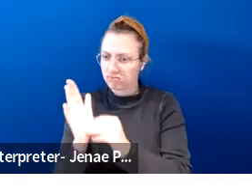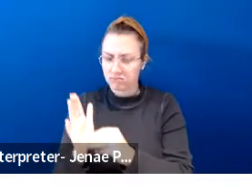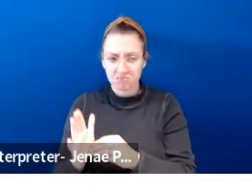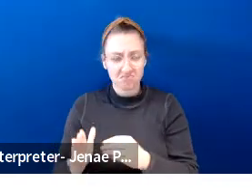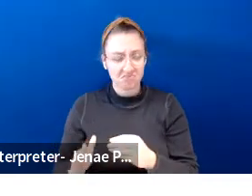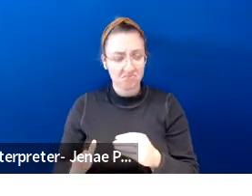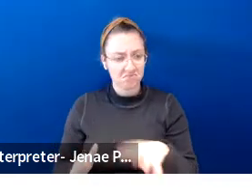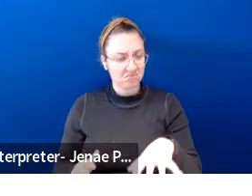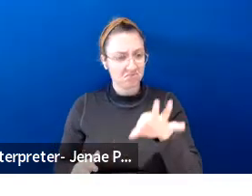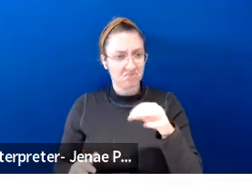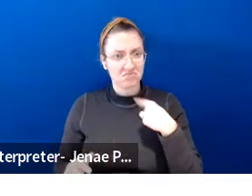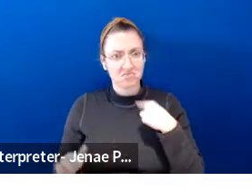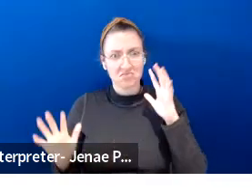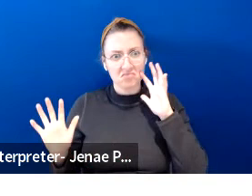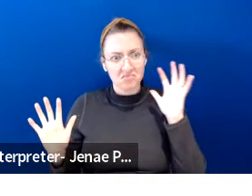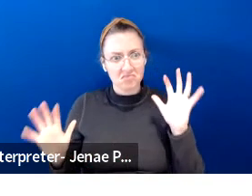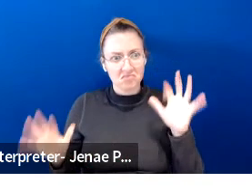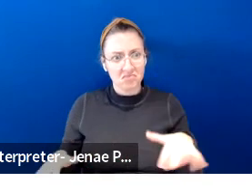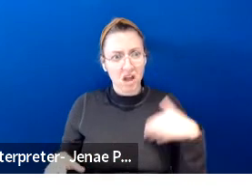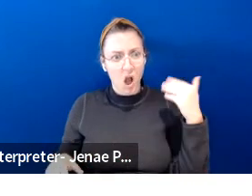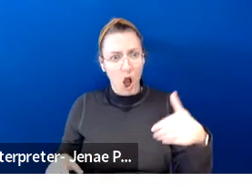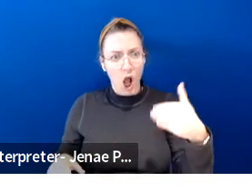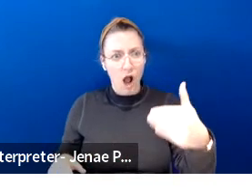how many times in the days are thinking negative way,